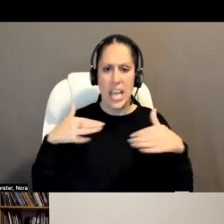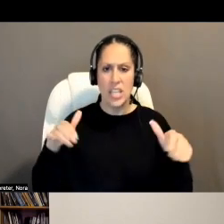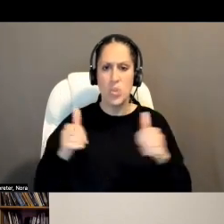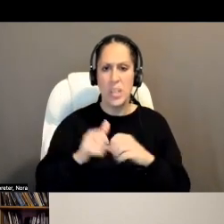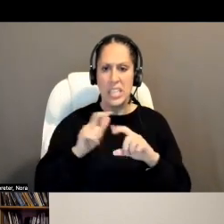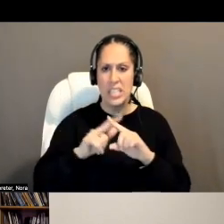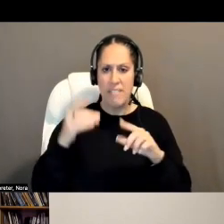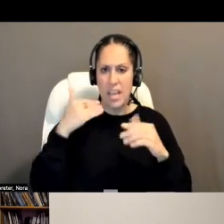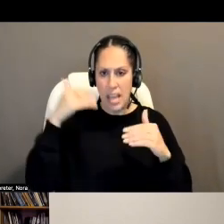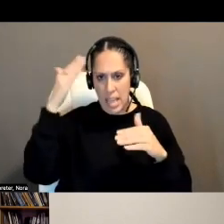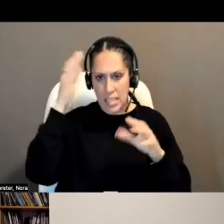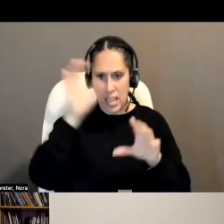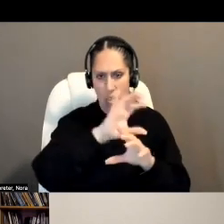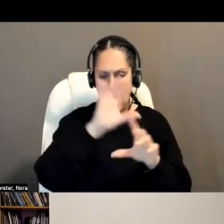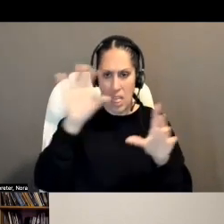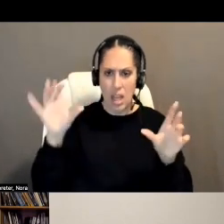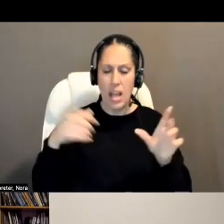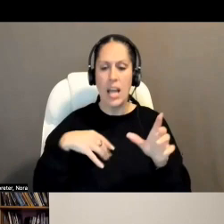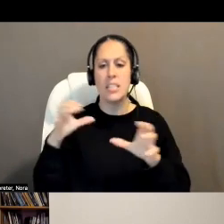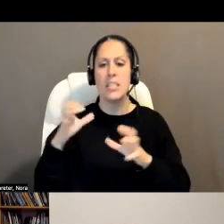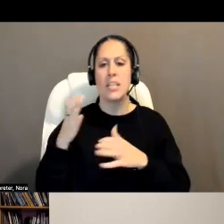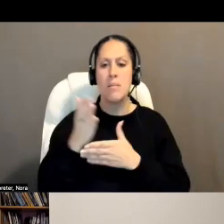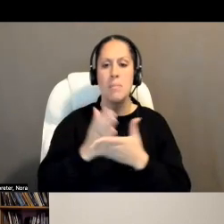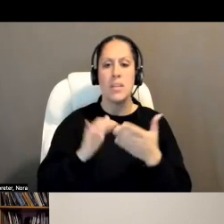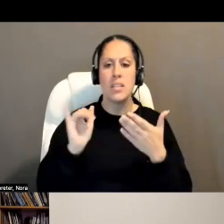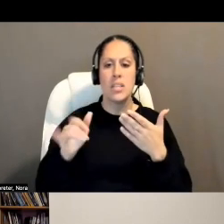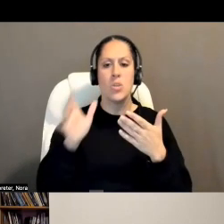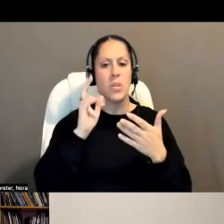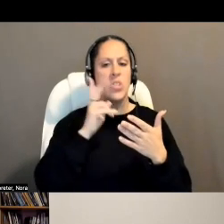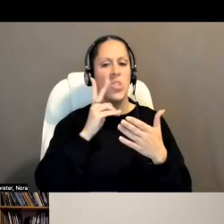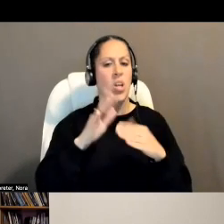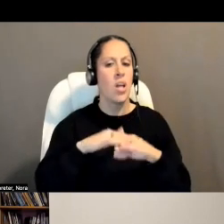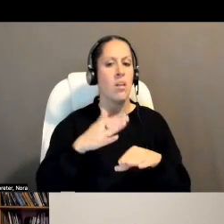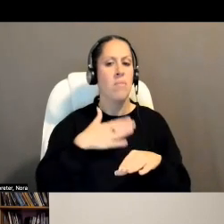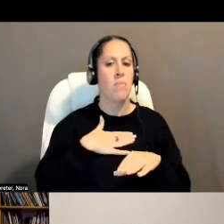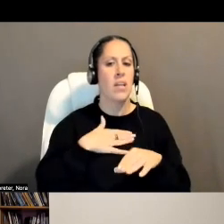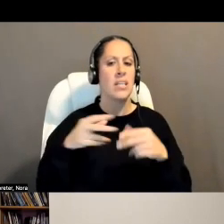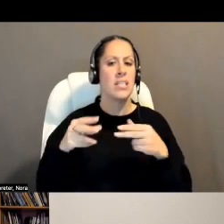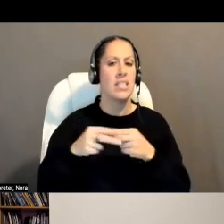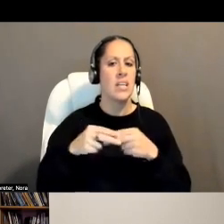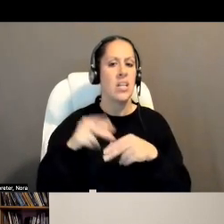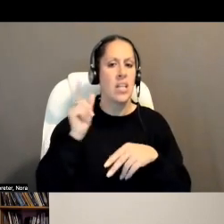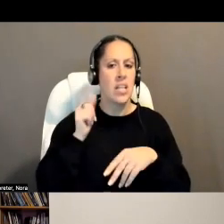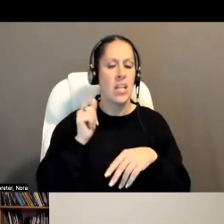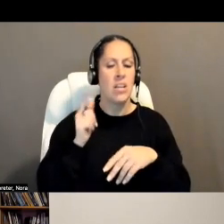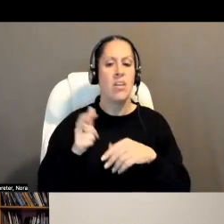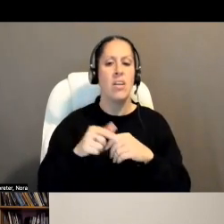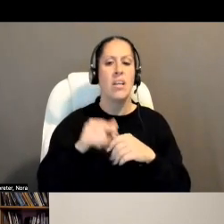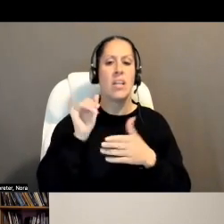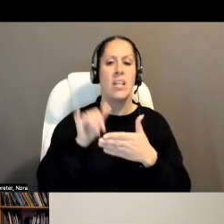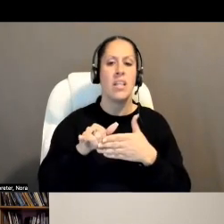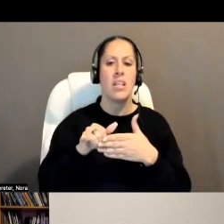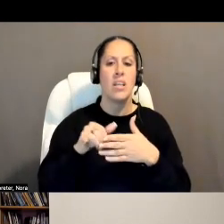Um, so, I did a piece that um you'll see on my on my slideshow later on, that was actually